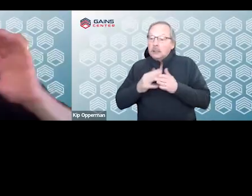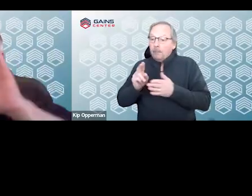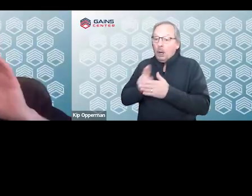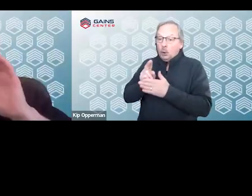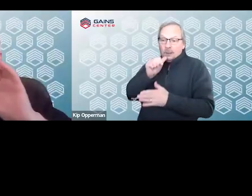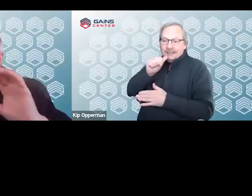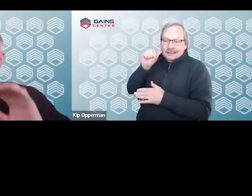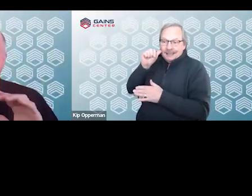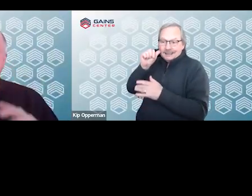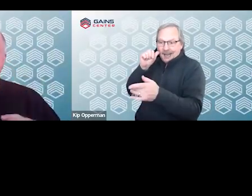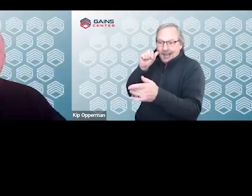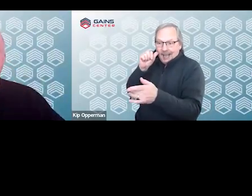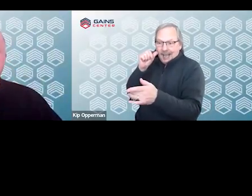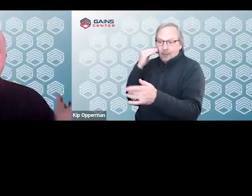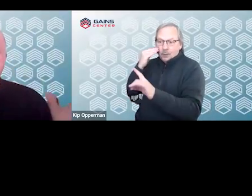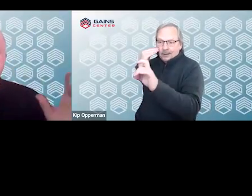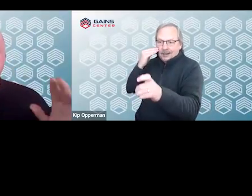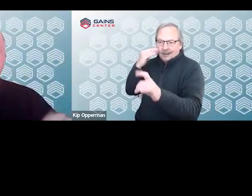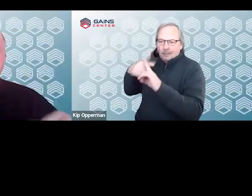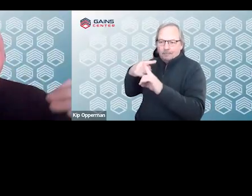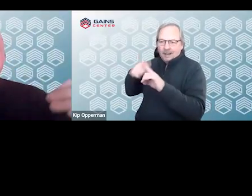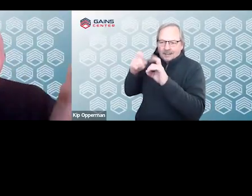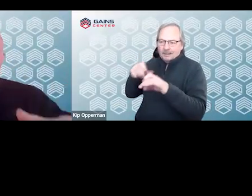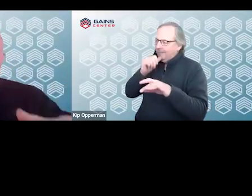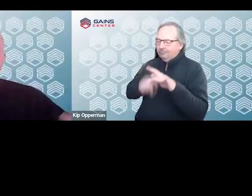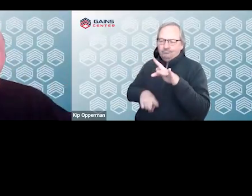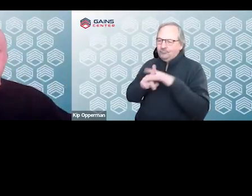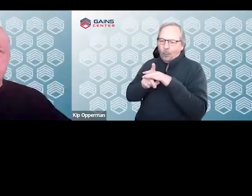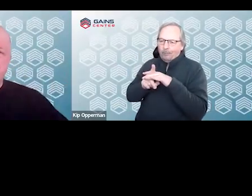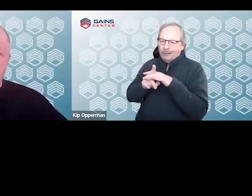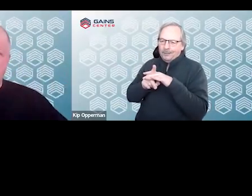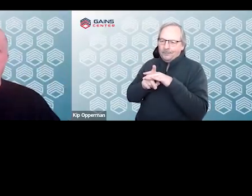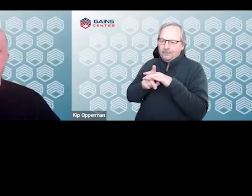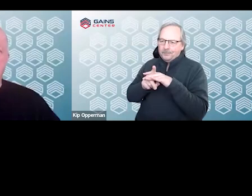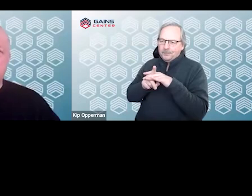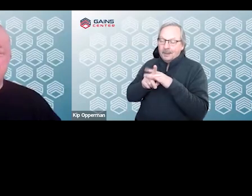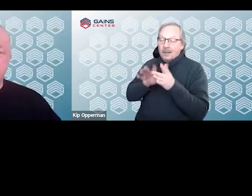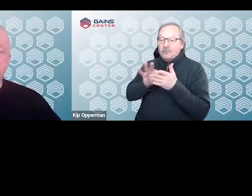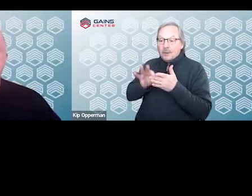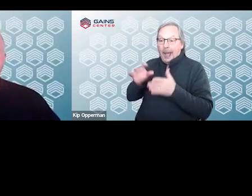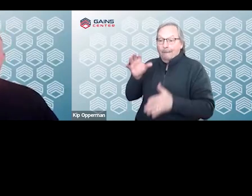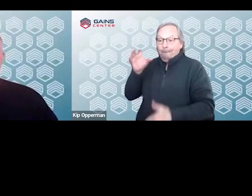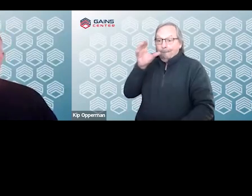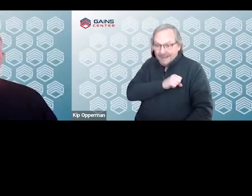and they know they're gonna give a positive test, they often don't show up. So if you count missed tests as positive,